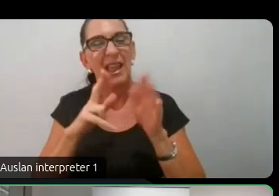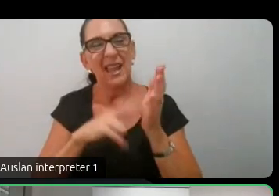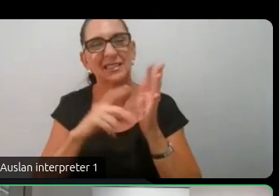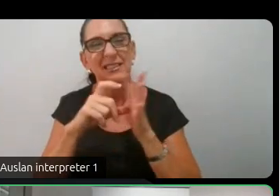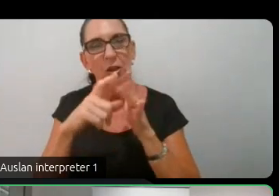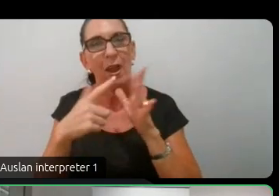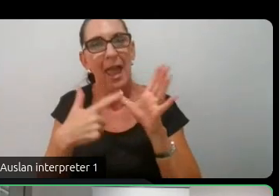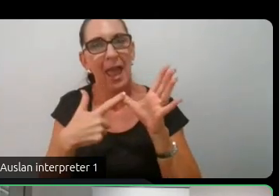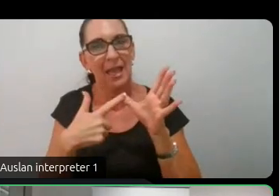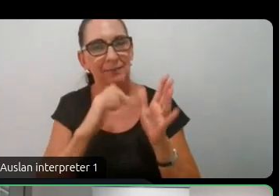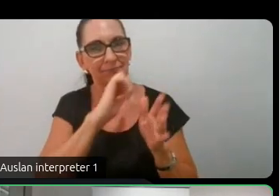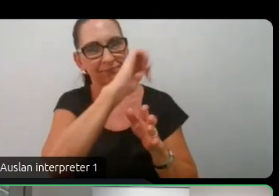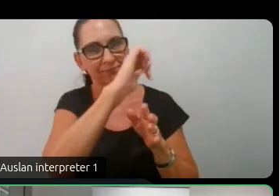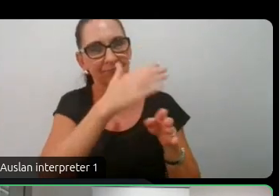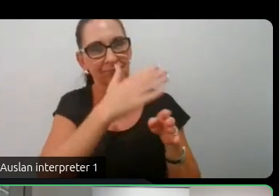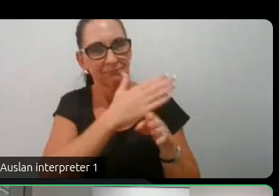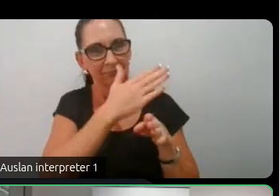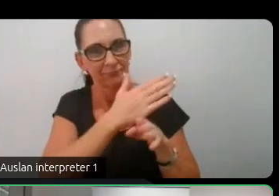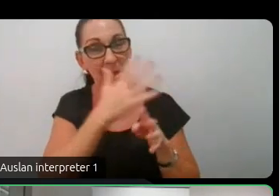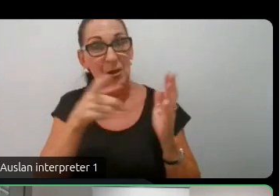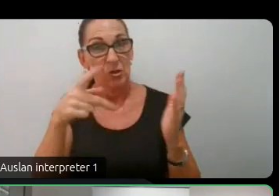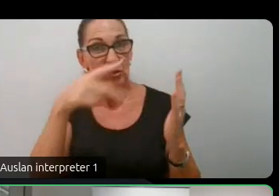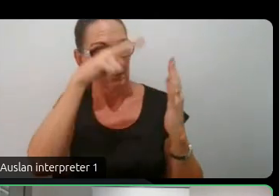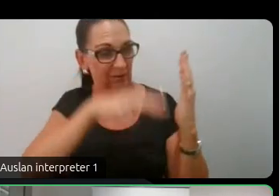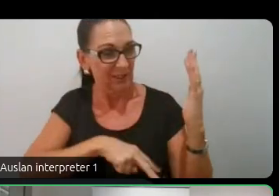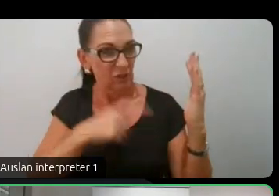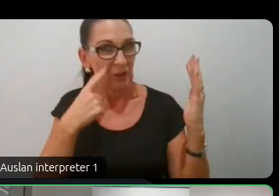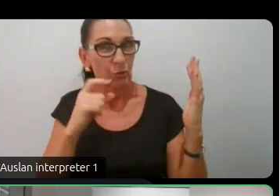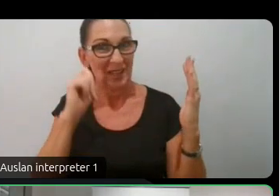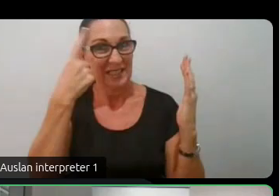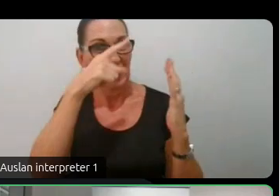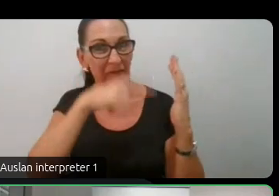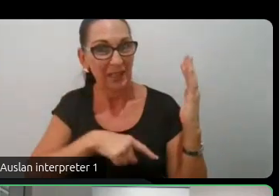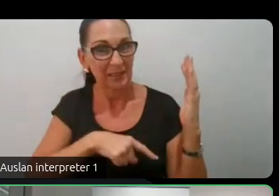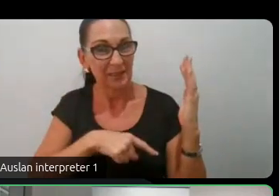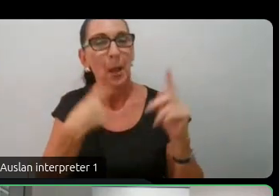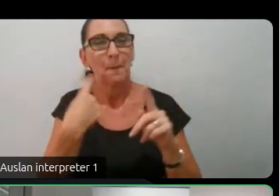um when you're interpreting that that also needs to be considered with in relation to the